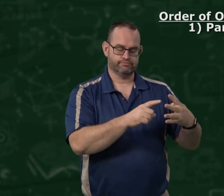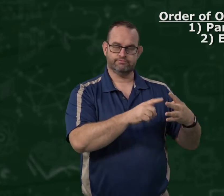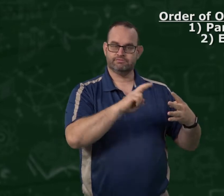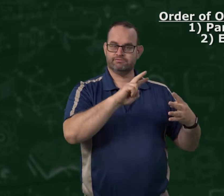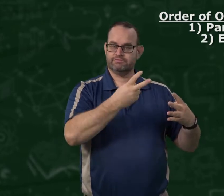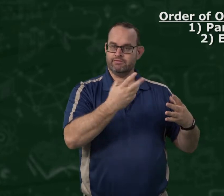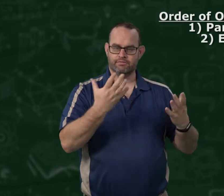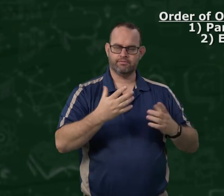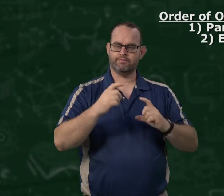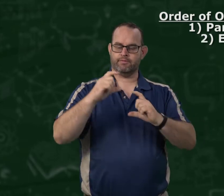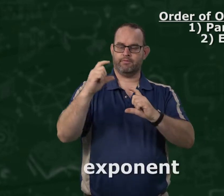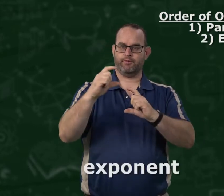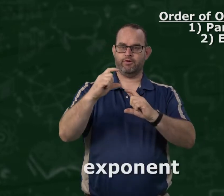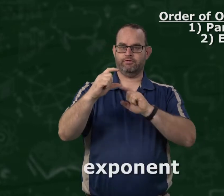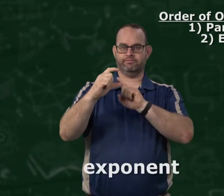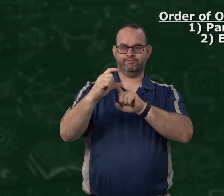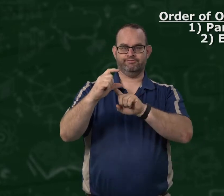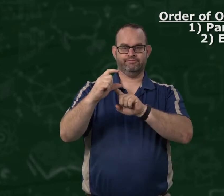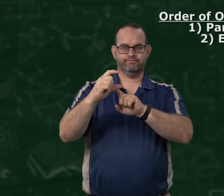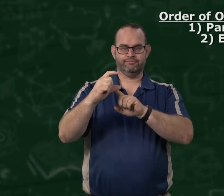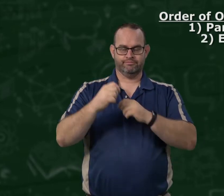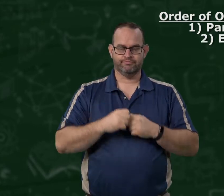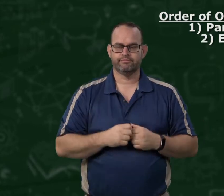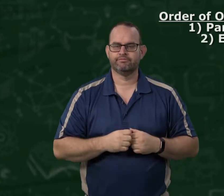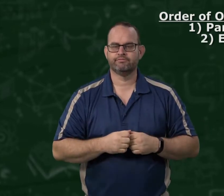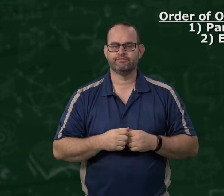Step 2 is exponents.